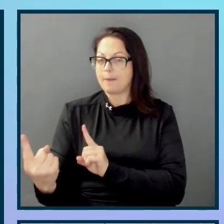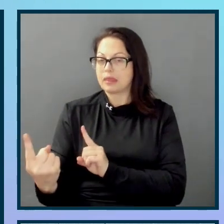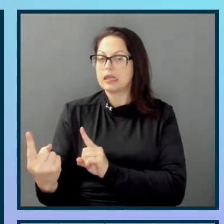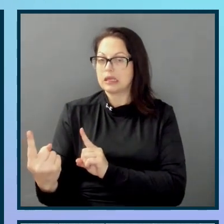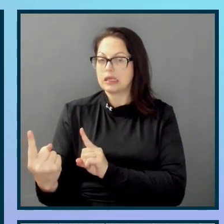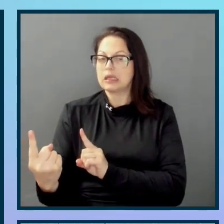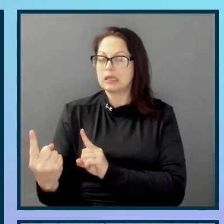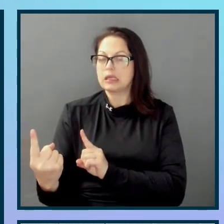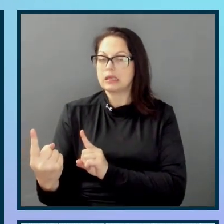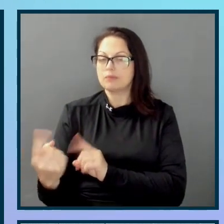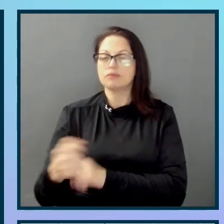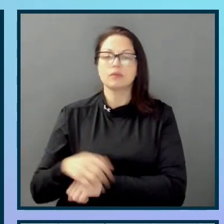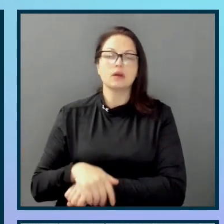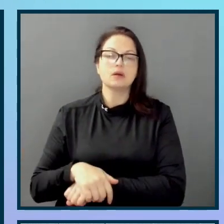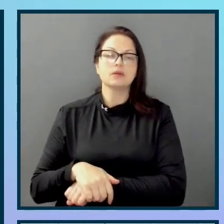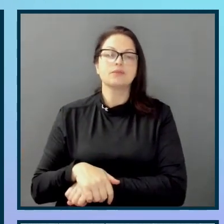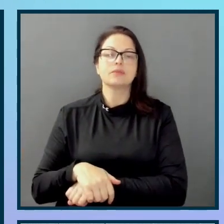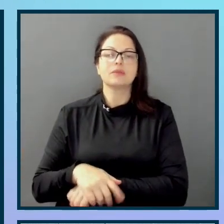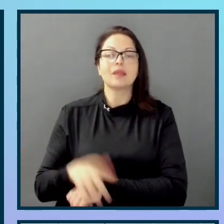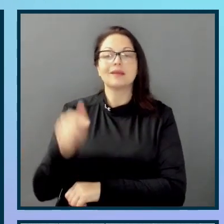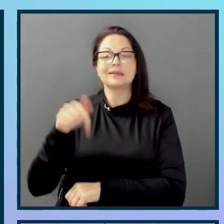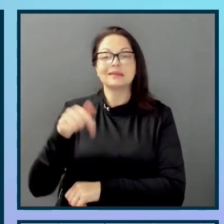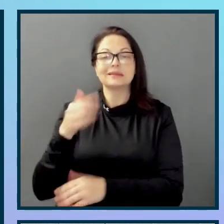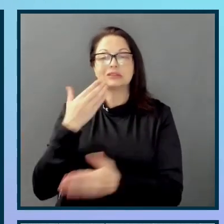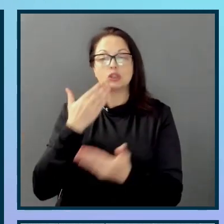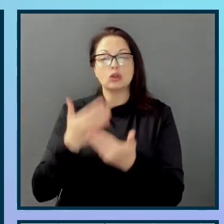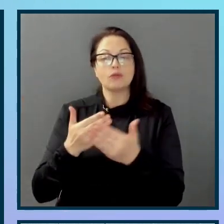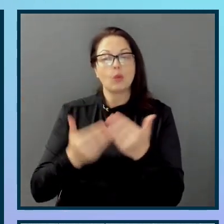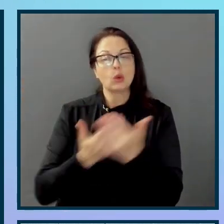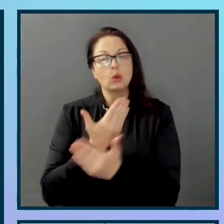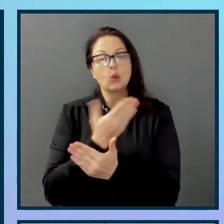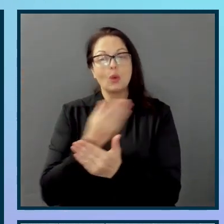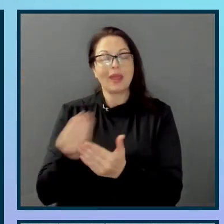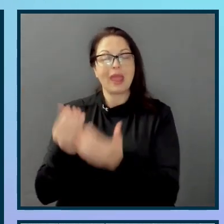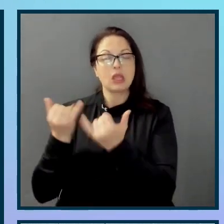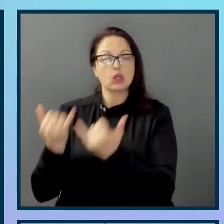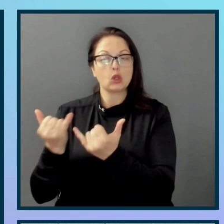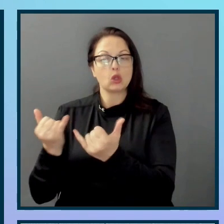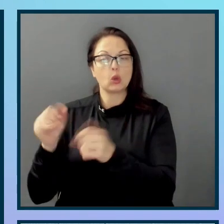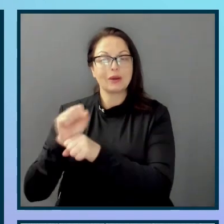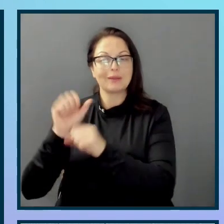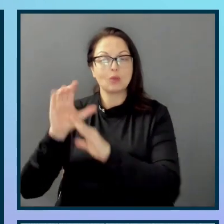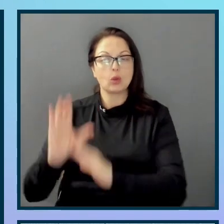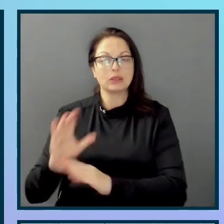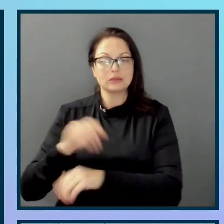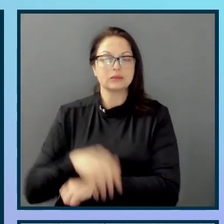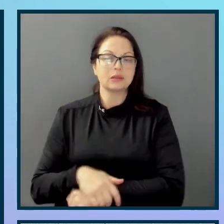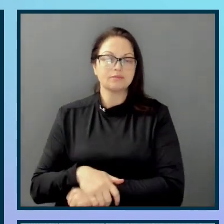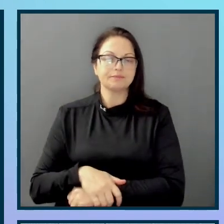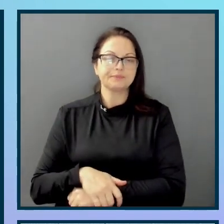for new employees and even existing employees. And this can be done using a variety of methods.